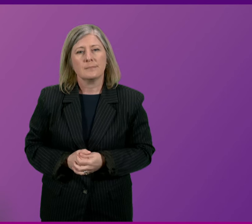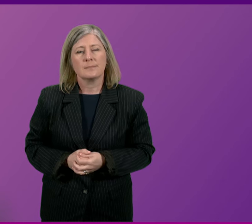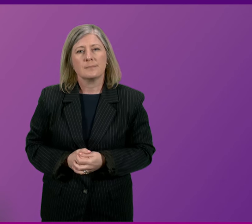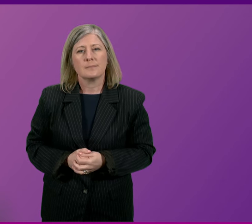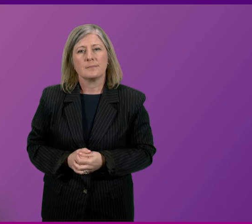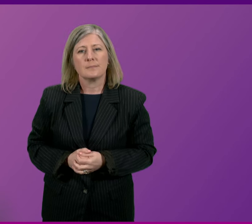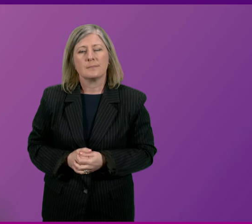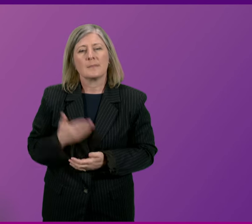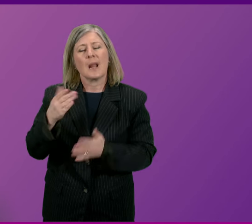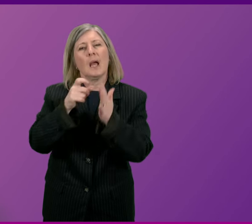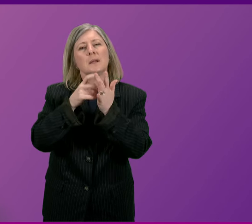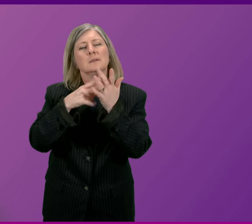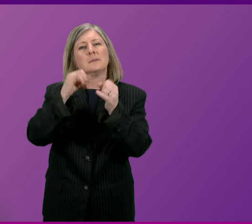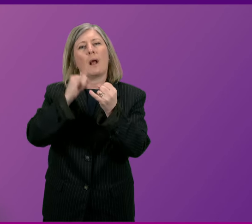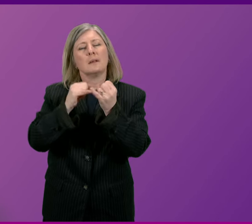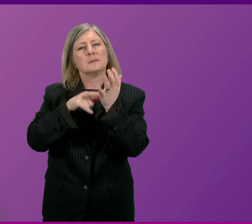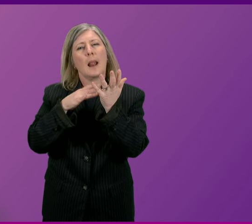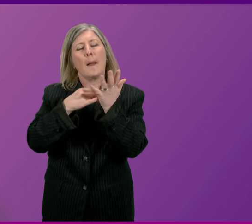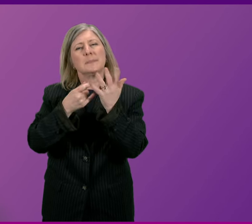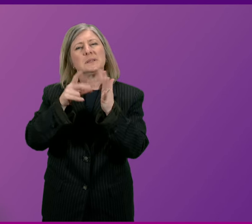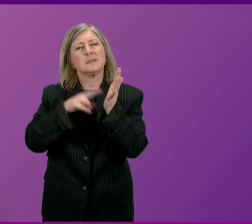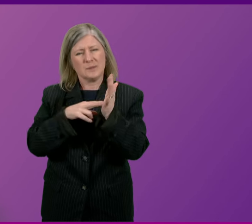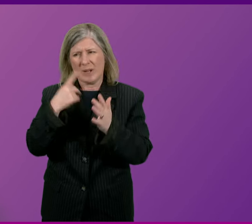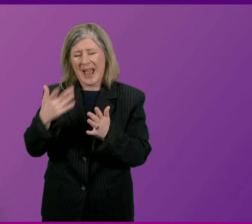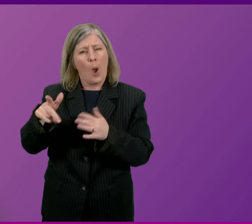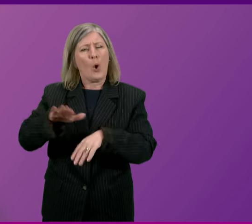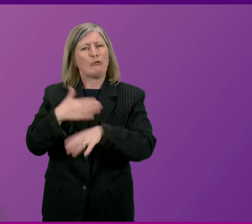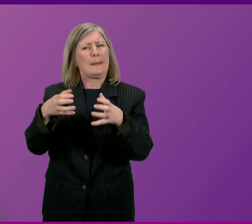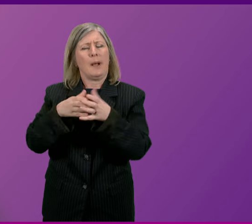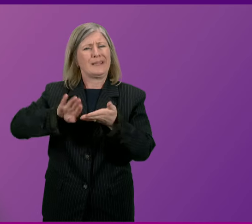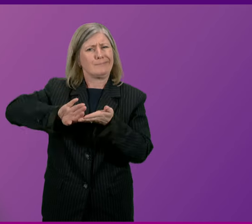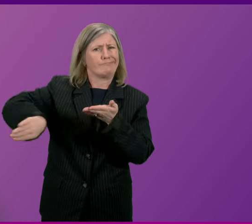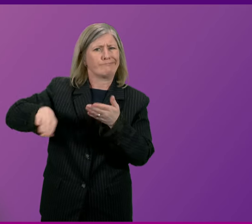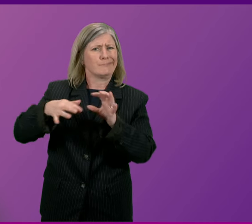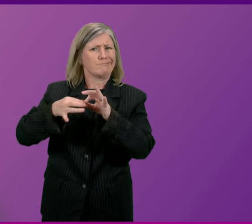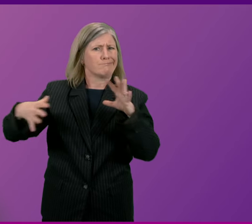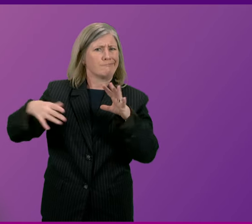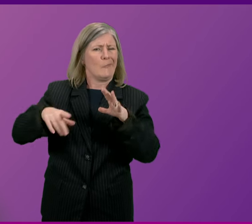The extremist Greens have been ditched from the Government, so can the First Minister tell me whether the damaging policy